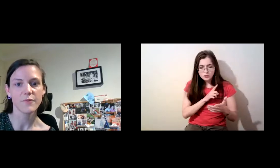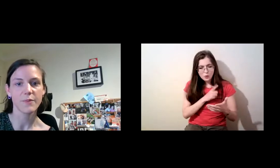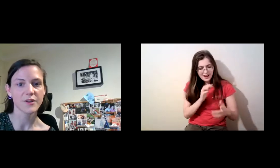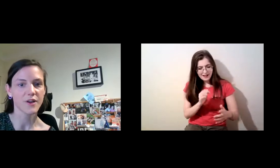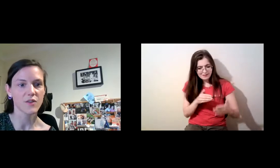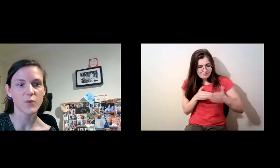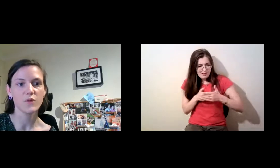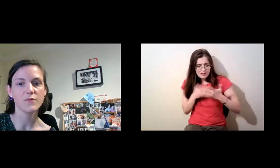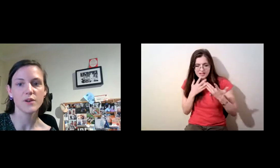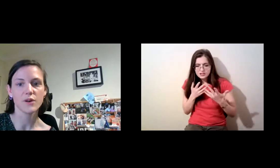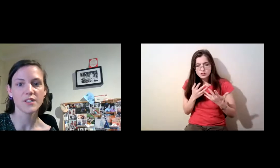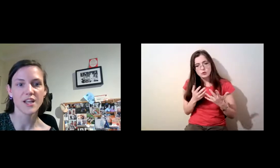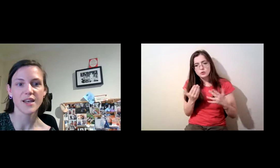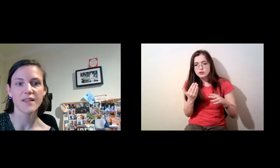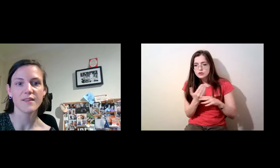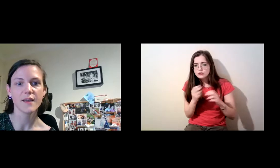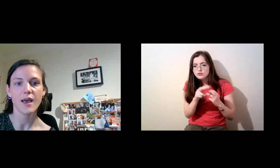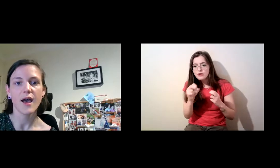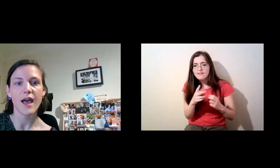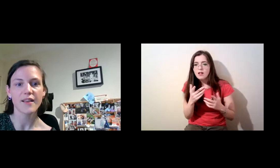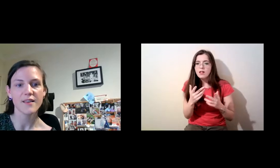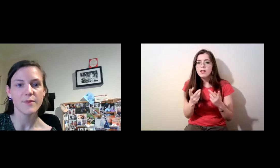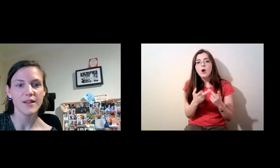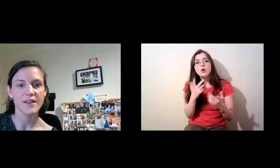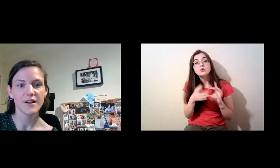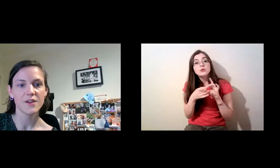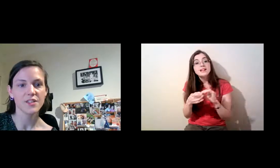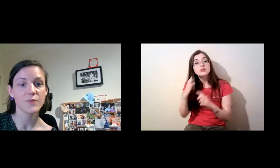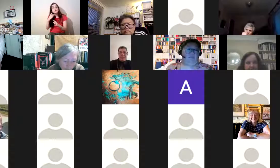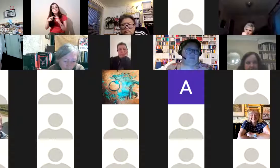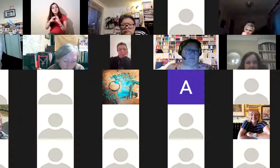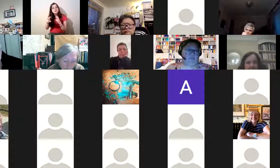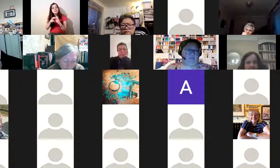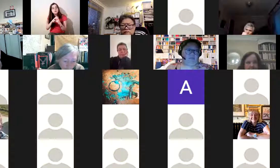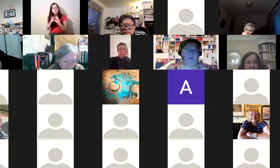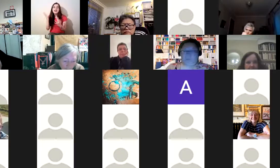public transport for longer journeys accessibility and inclusion is particularly important within